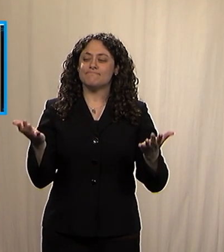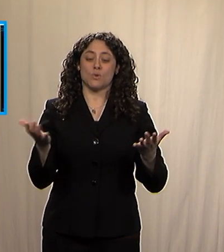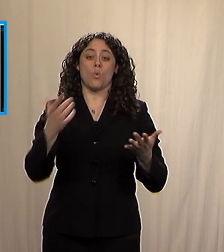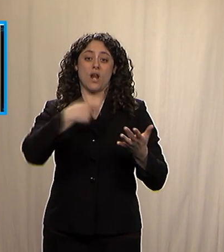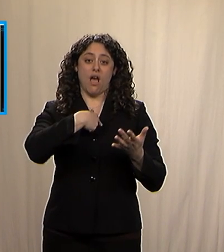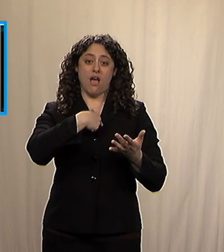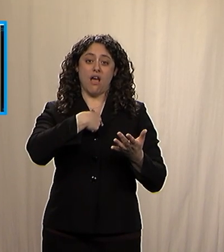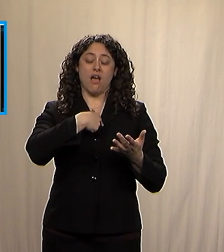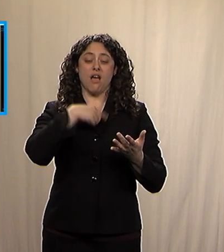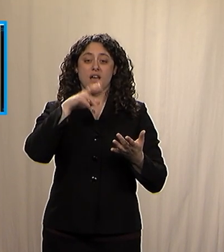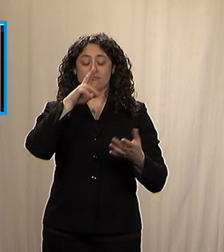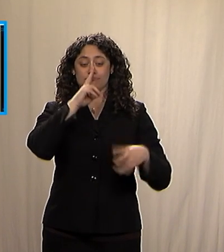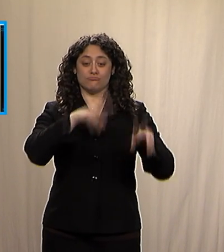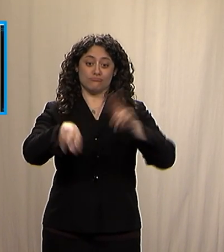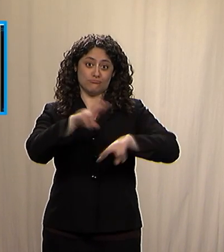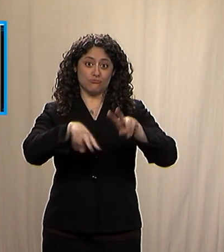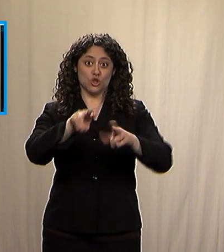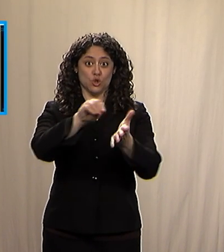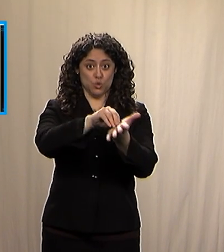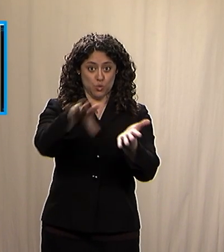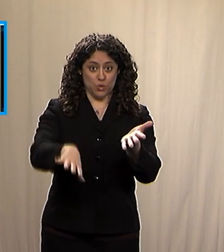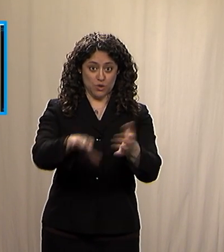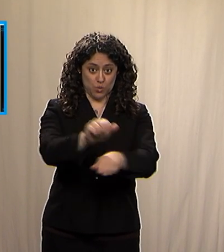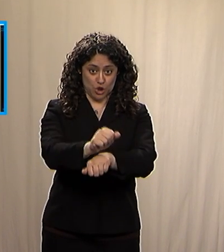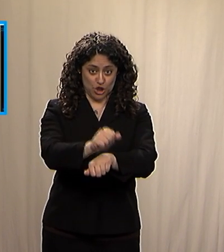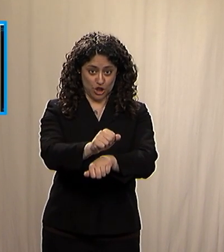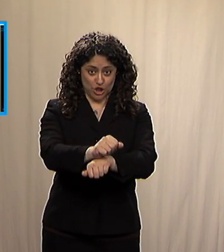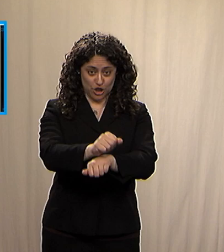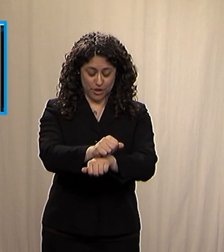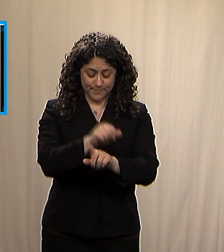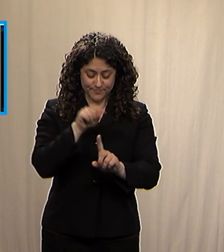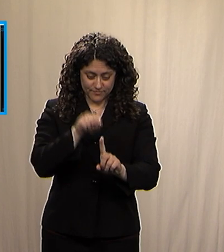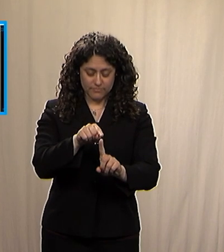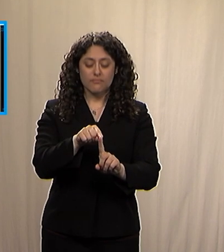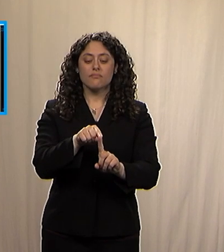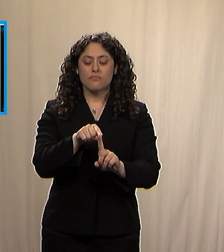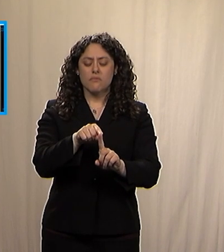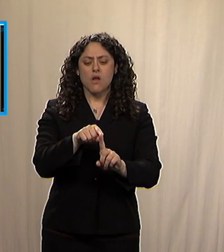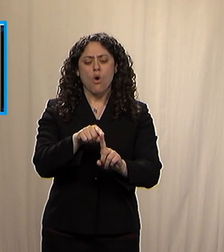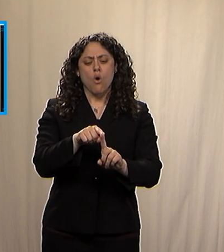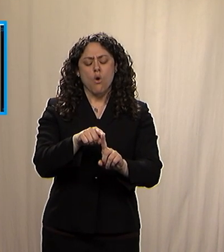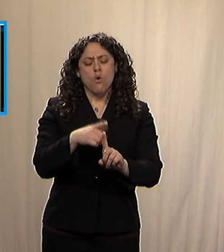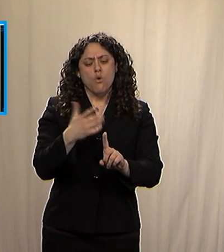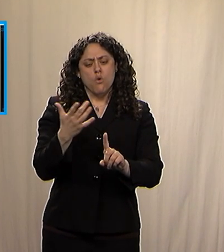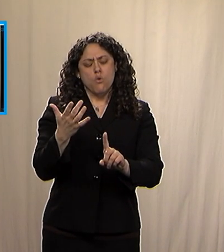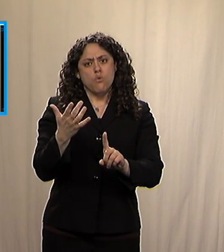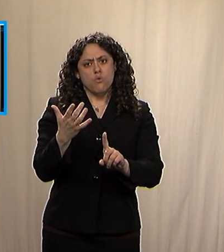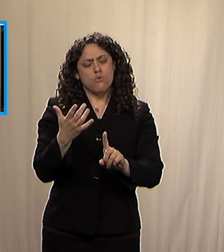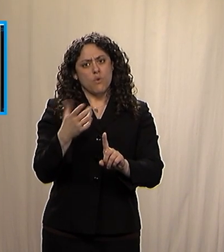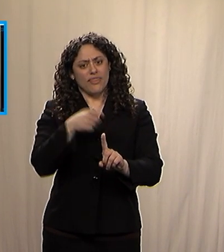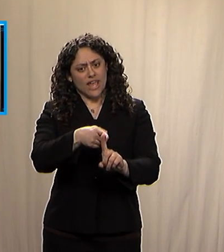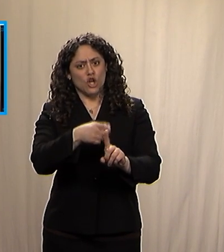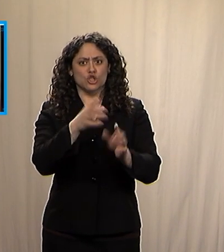I do look at when they are interpreting between a deaf and hearing person.